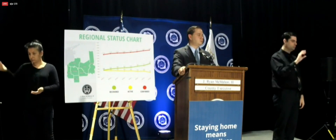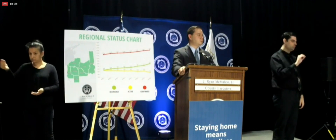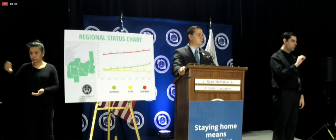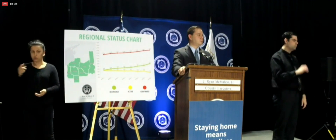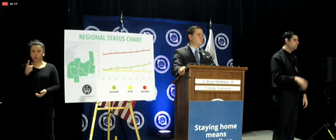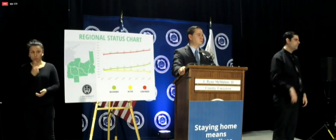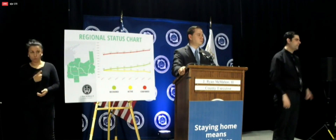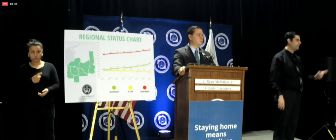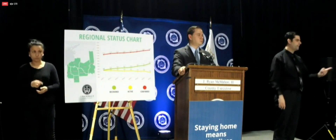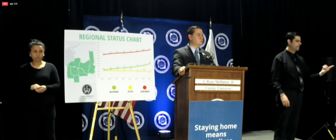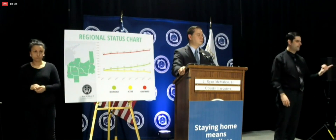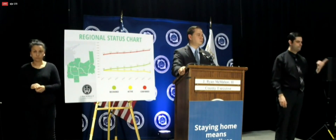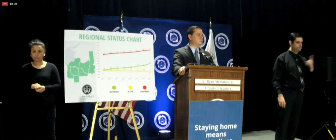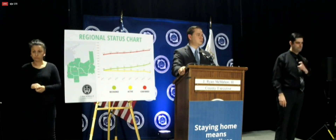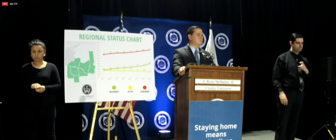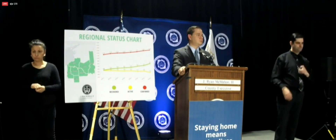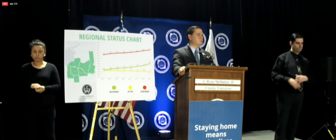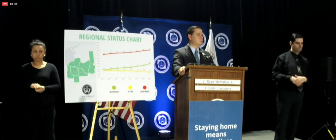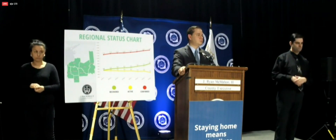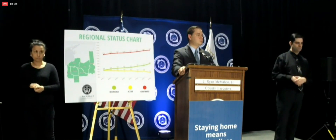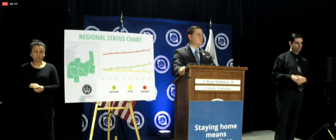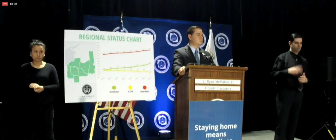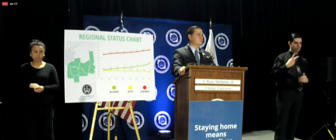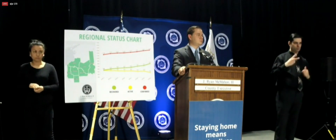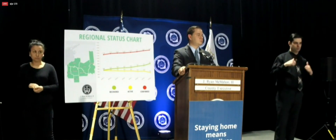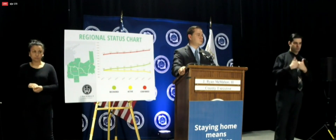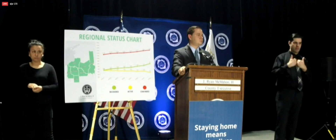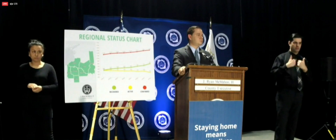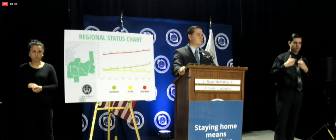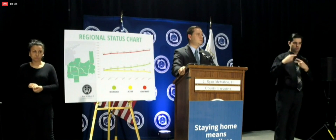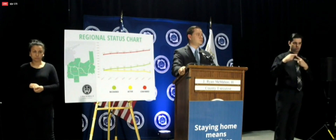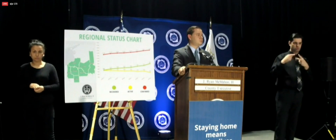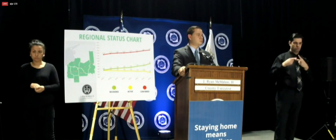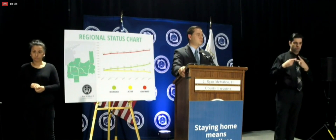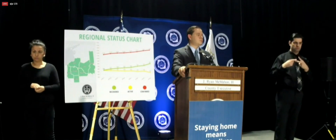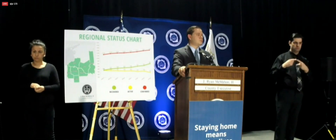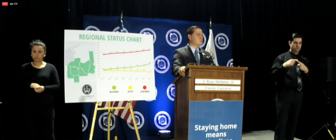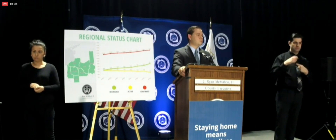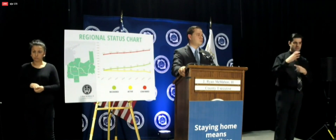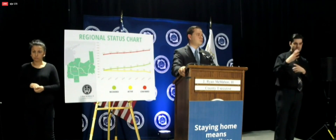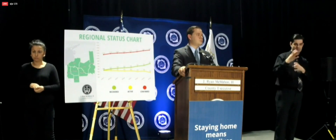I THINK SO. TWO OF THE CHALLENGES ON THE